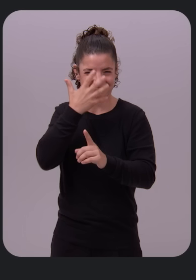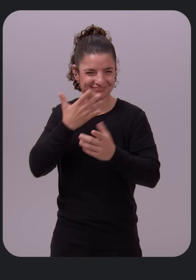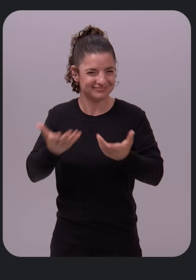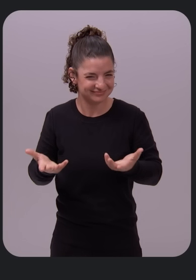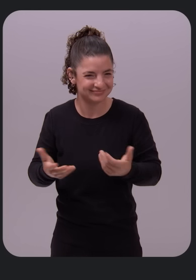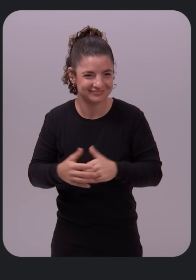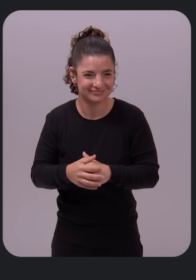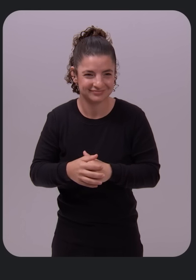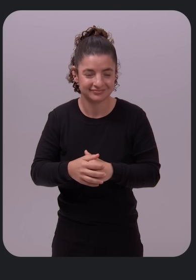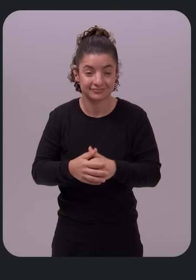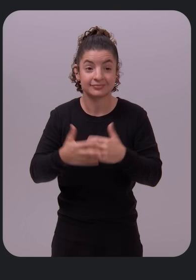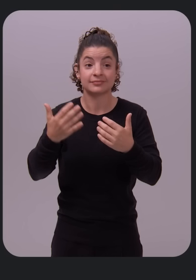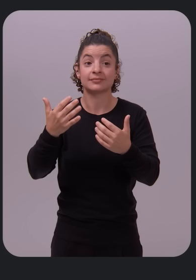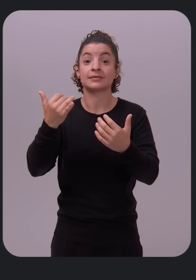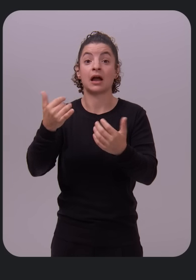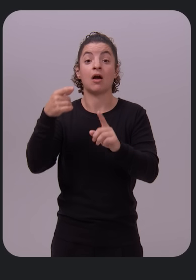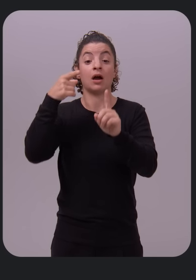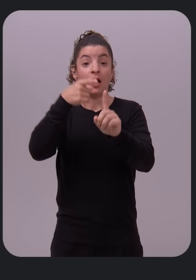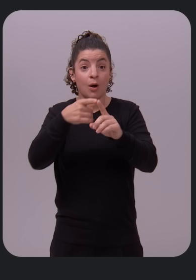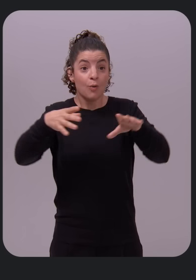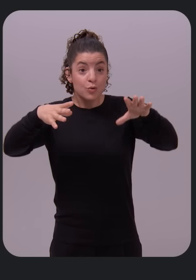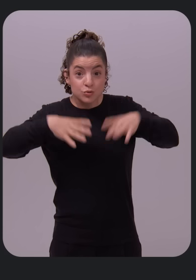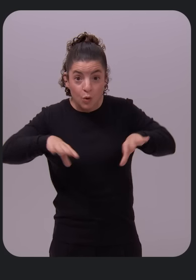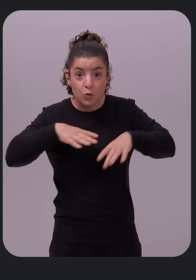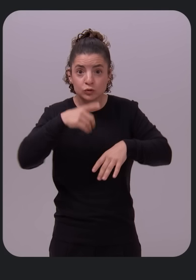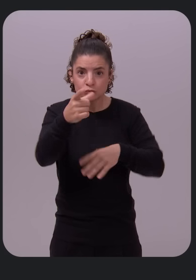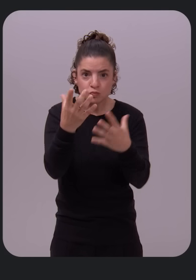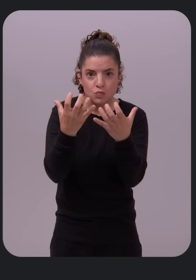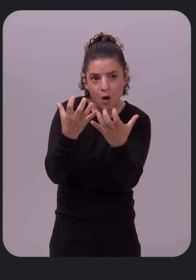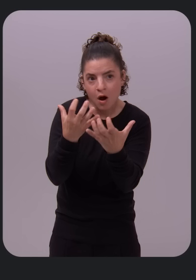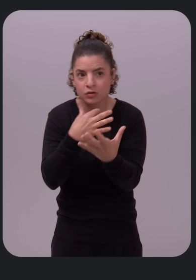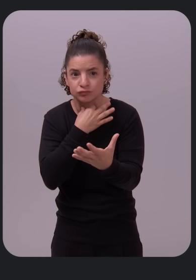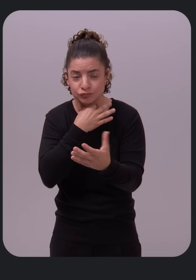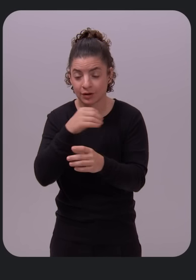And then, when it comes to clothes that you're interested in, the AI model